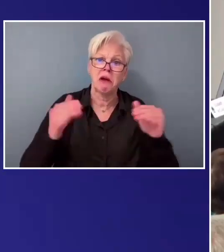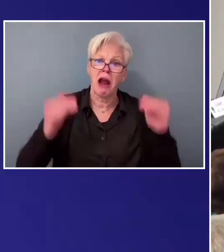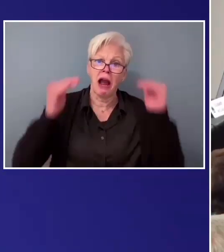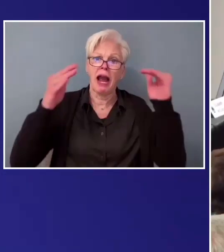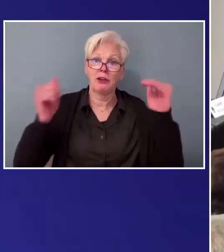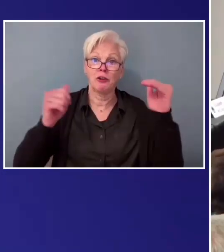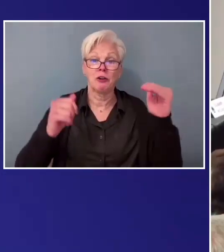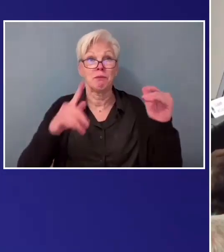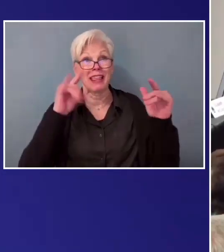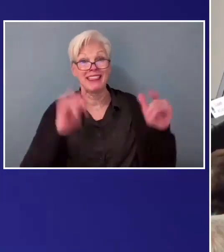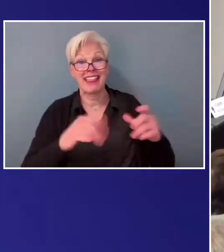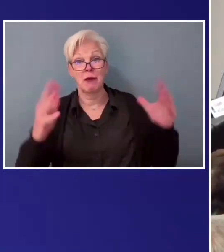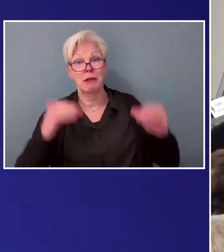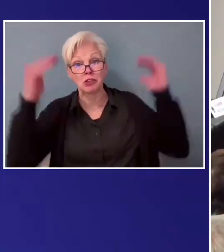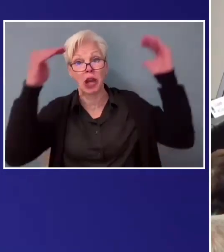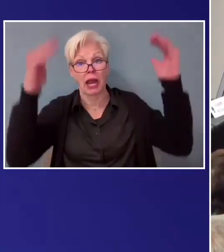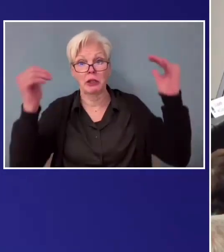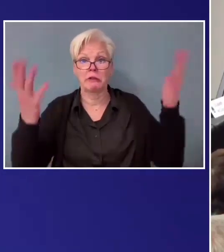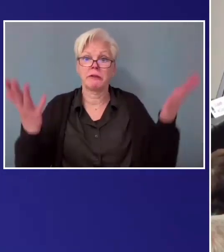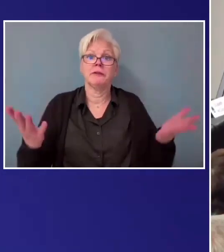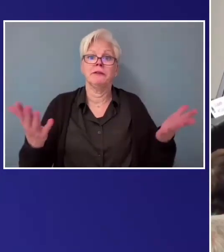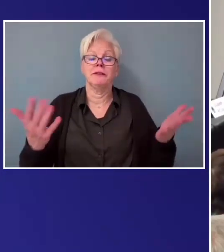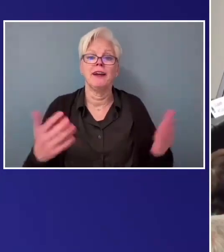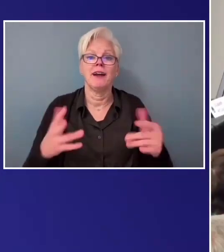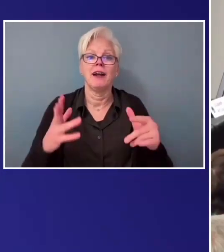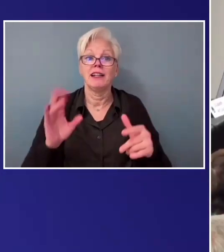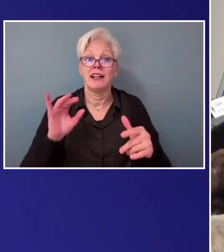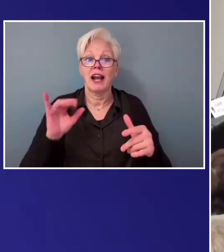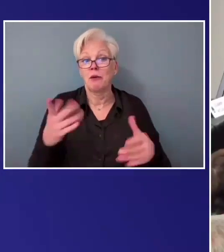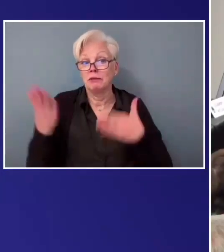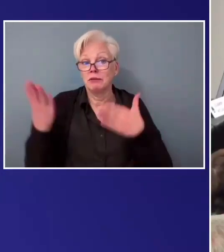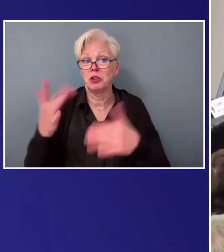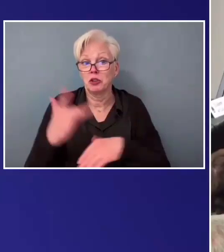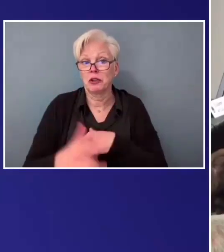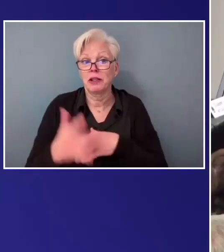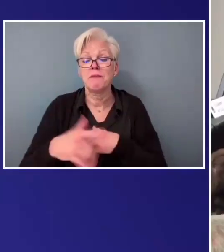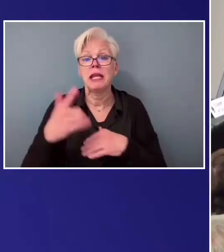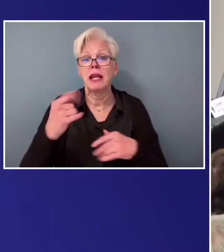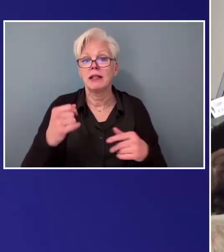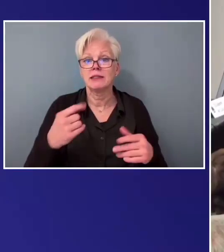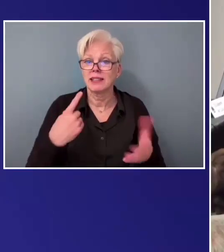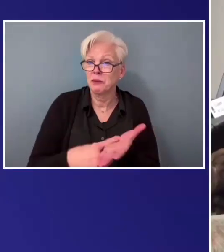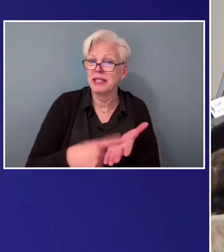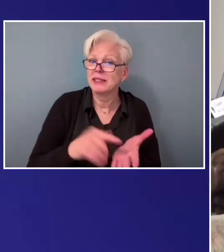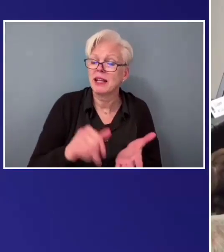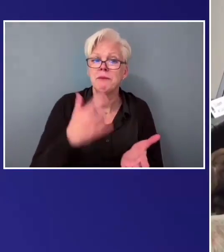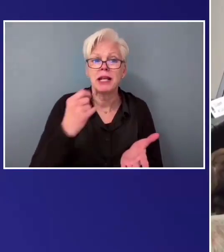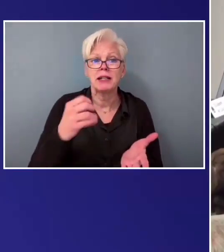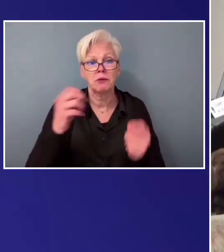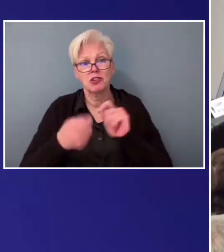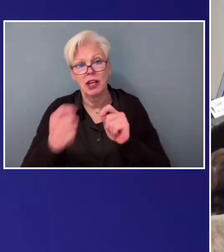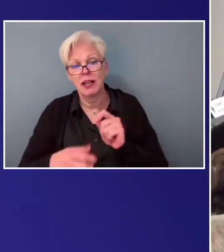posit early, is that something that we can talk about? Because if there's going to be changes there, that -- I mean, when we look at the programs that fail, they are